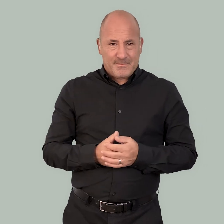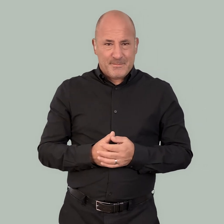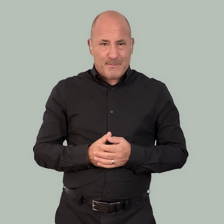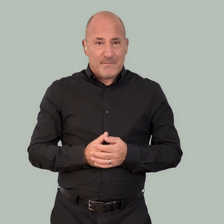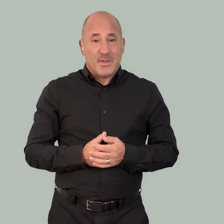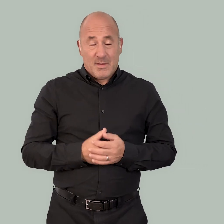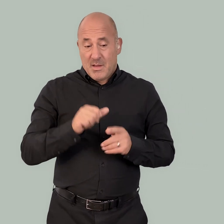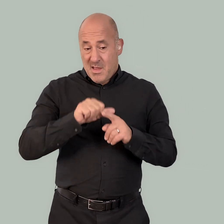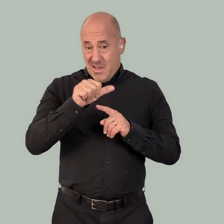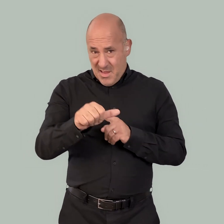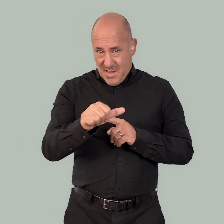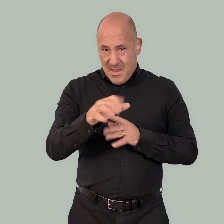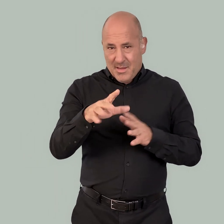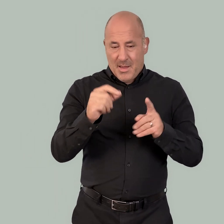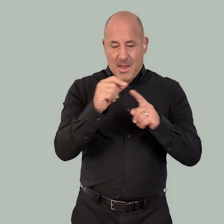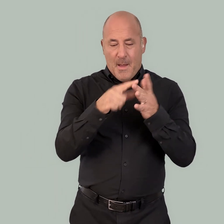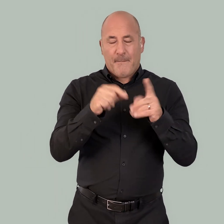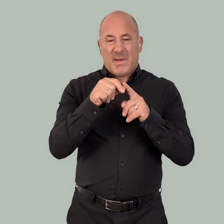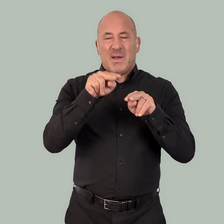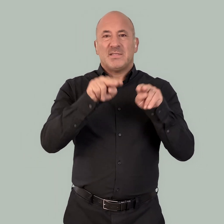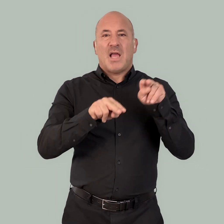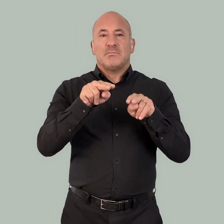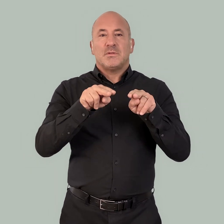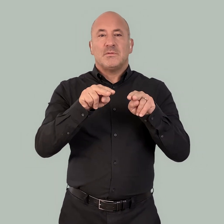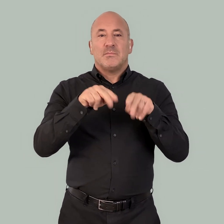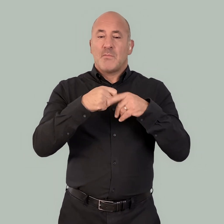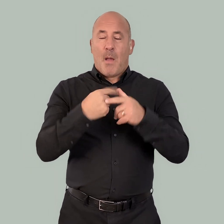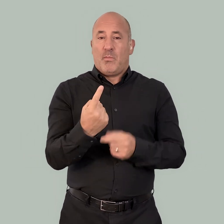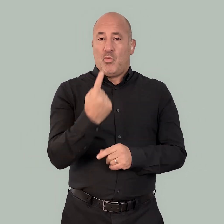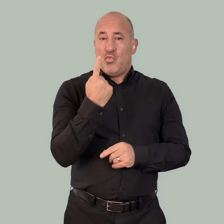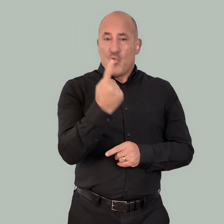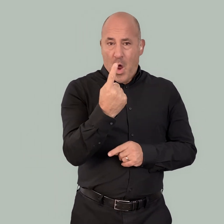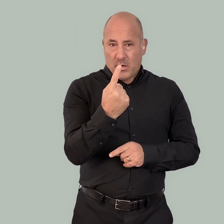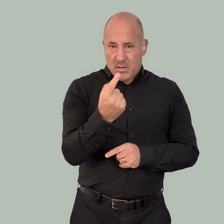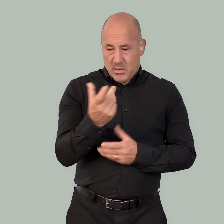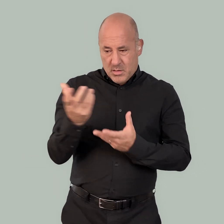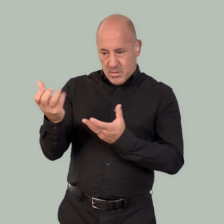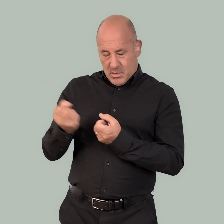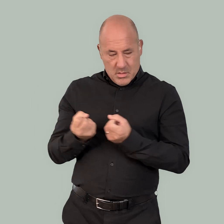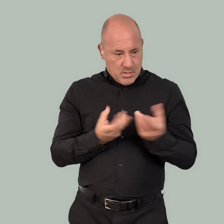Following that, the PIP assessment will become the single gateway